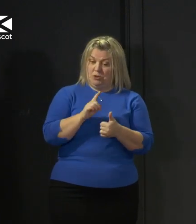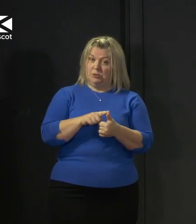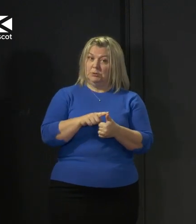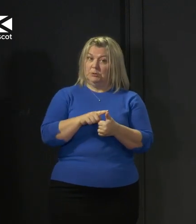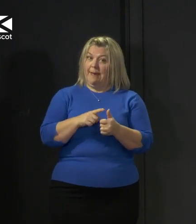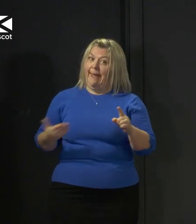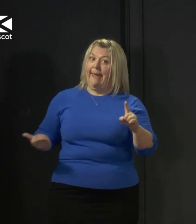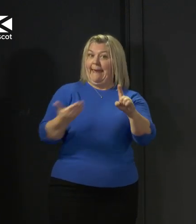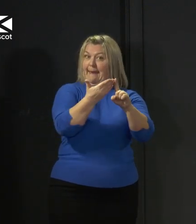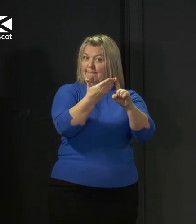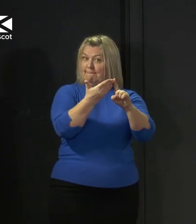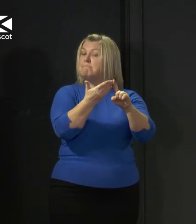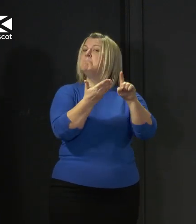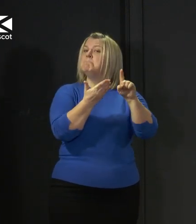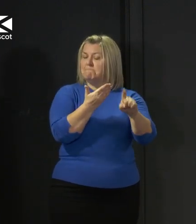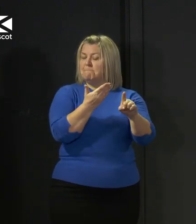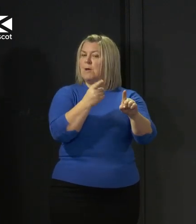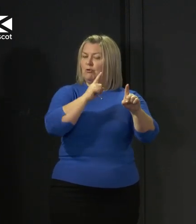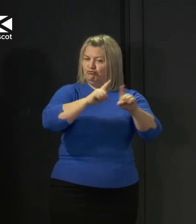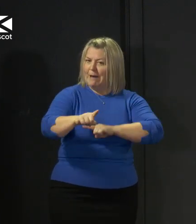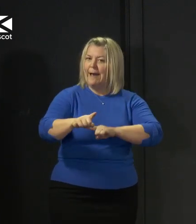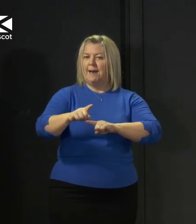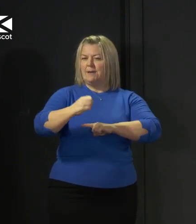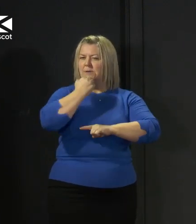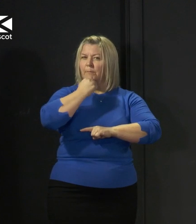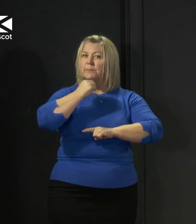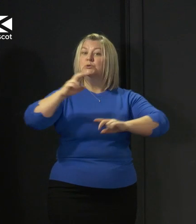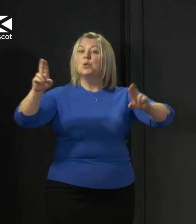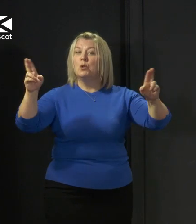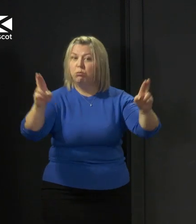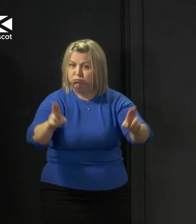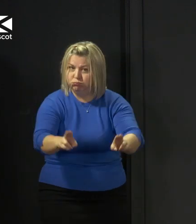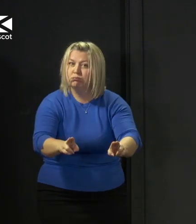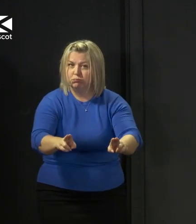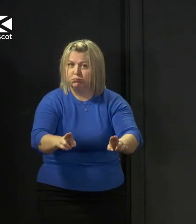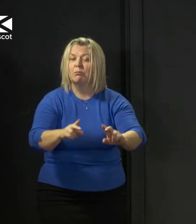continuing to suppress the virus while considering how we can even gradually